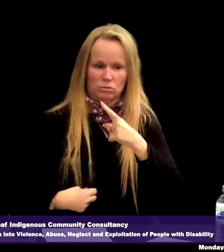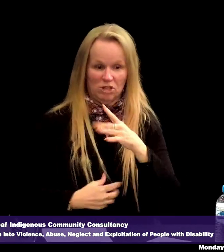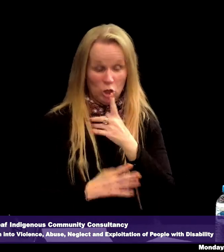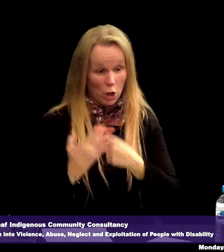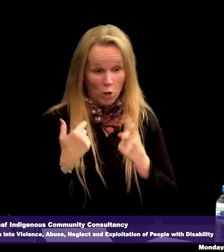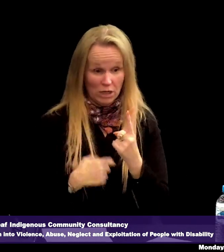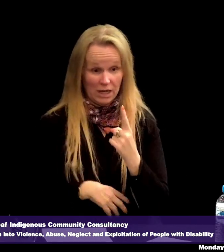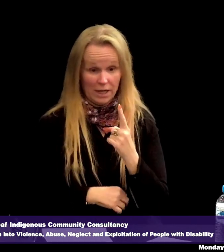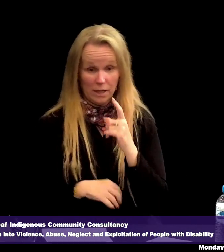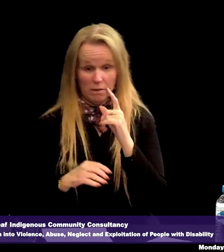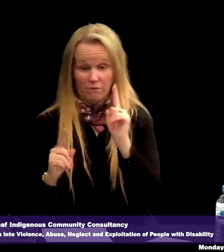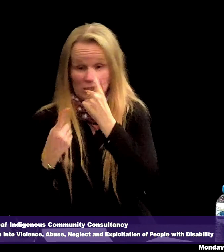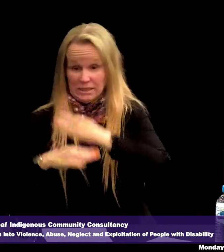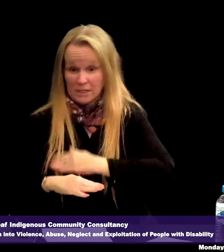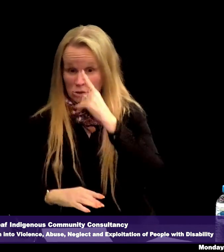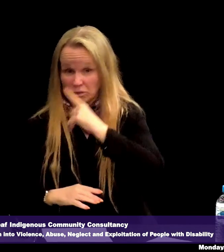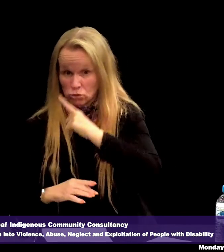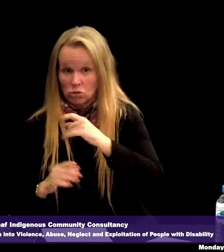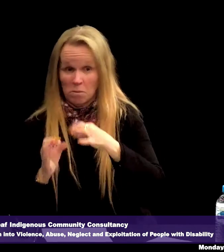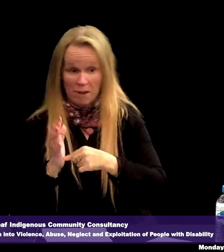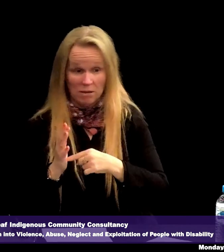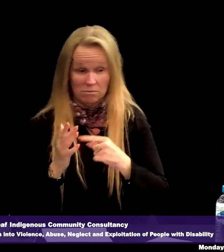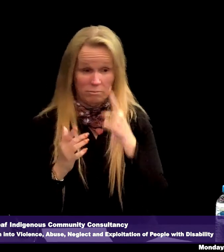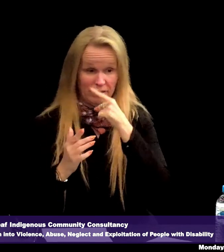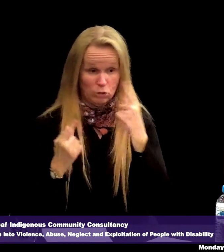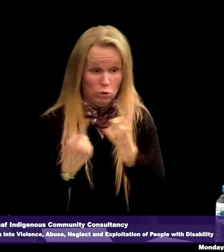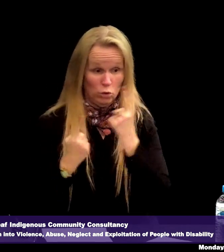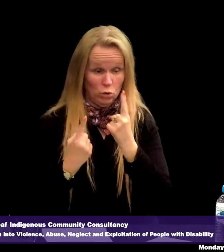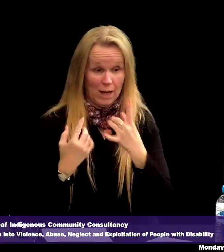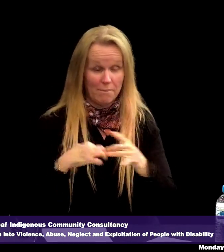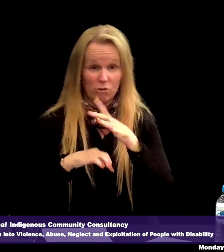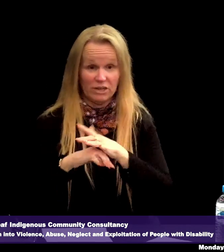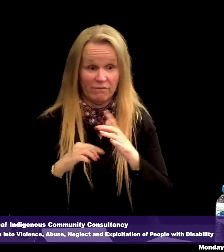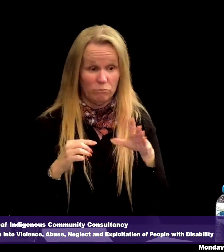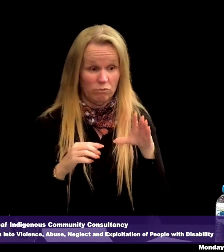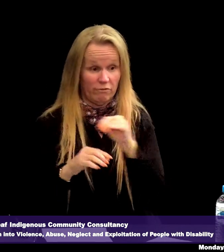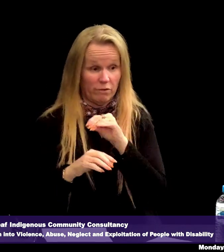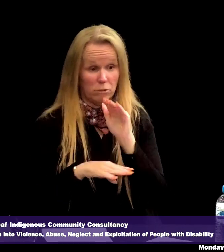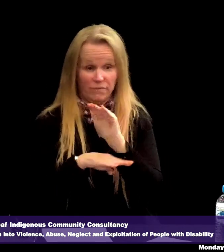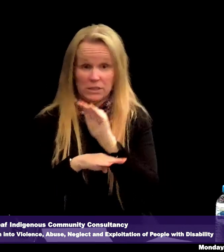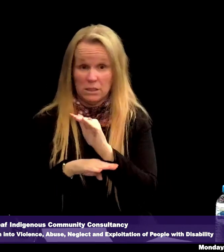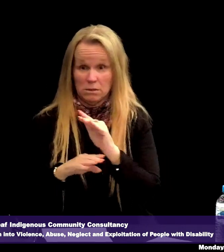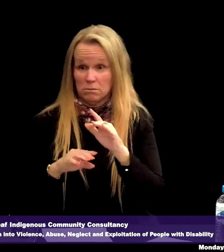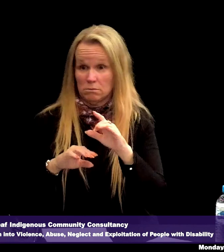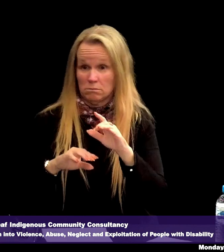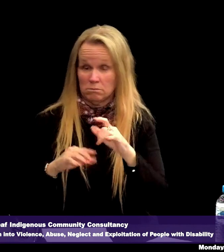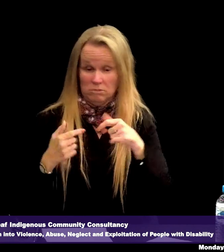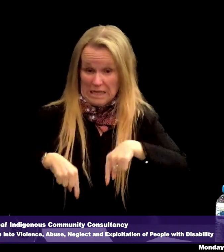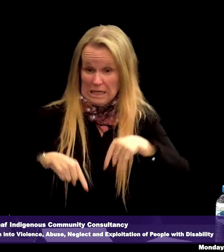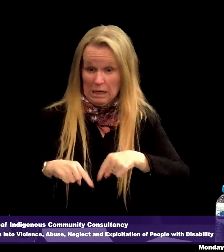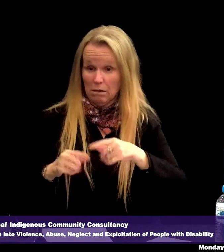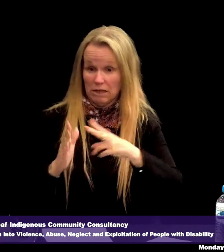We need more people not only First Nations individuals, but people who might have come